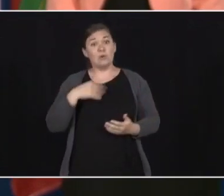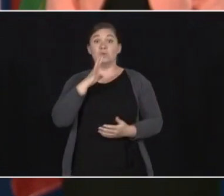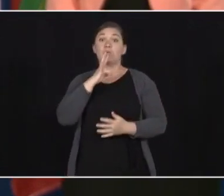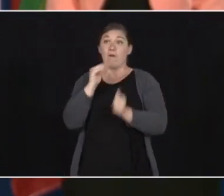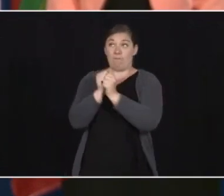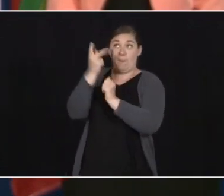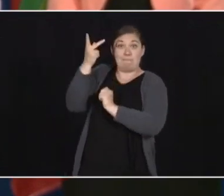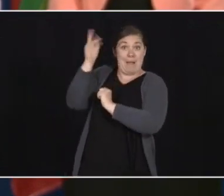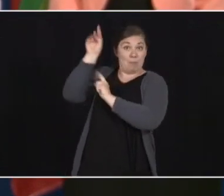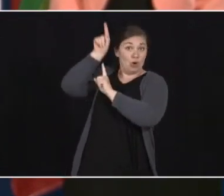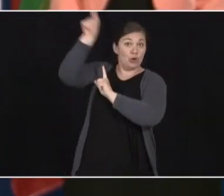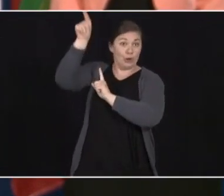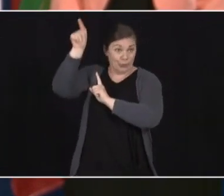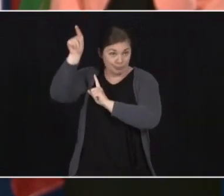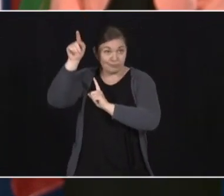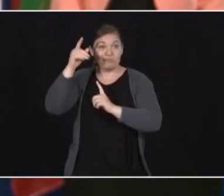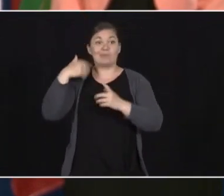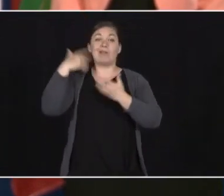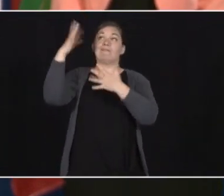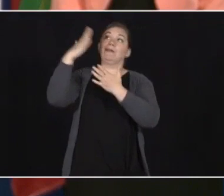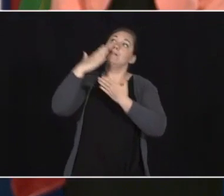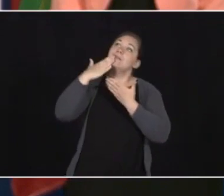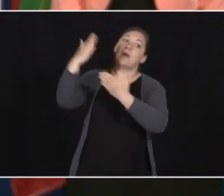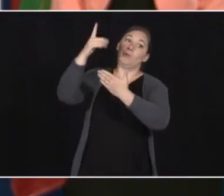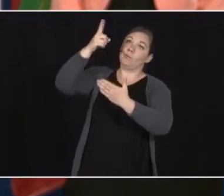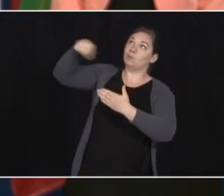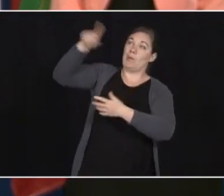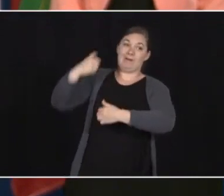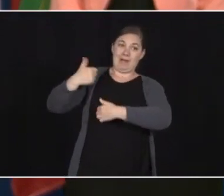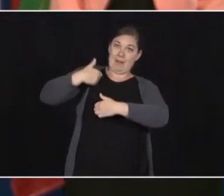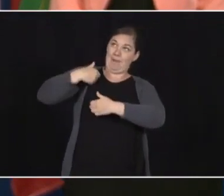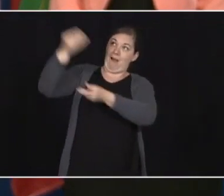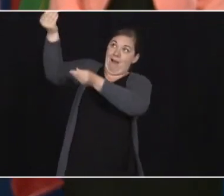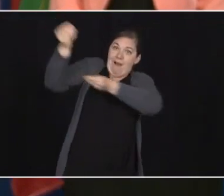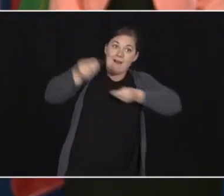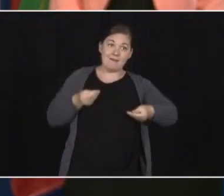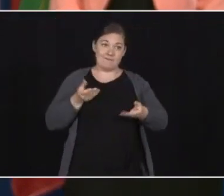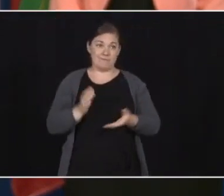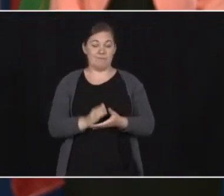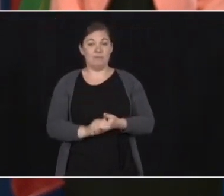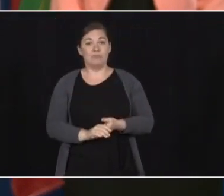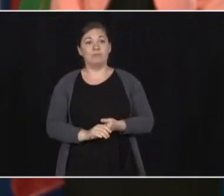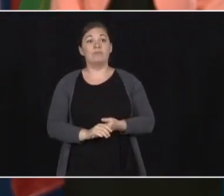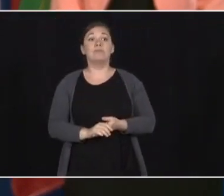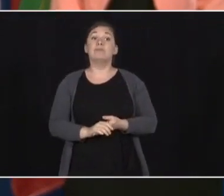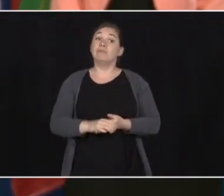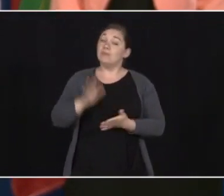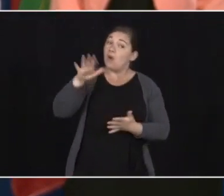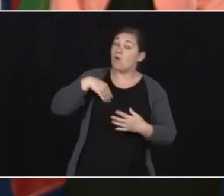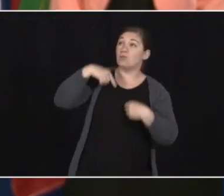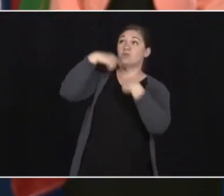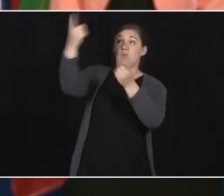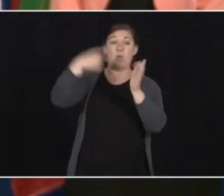I spoke to the Prime Minister this morning and I thanked him again for the support of the Canadian forces. I told them that after reading